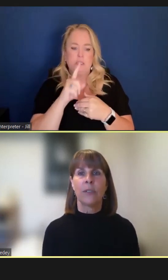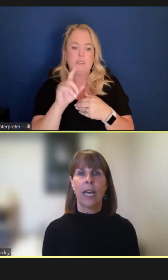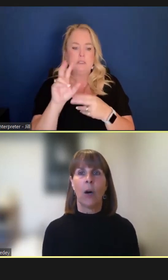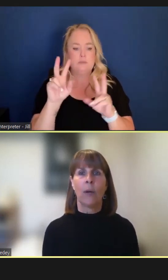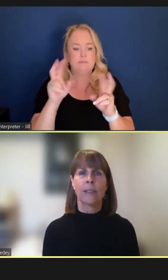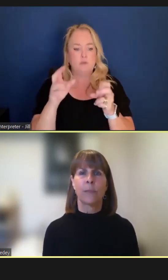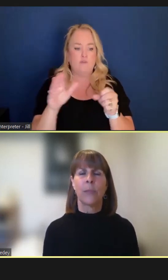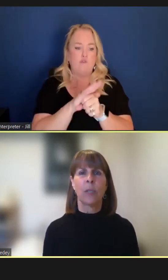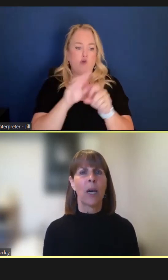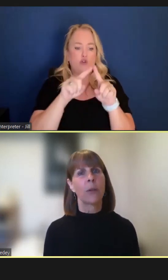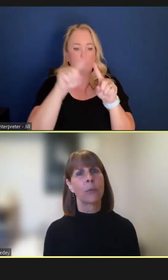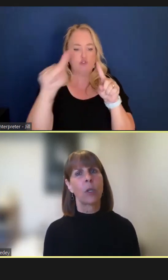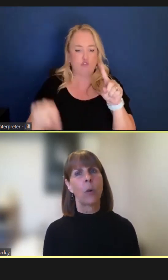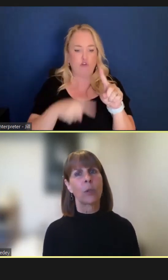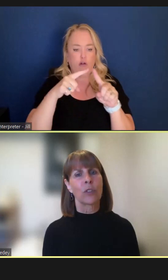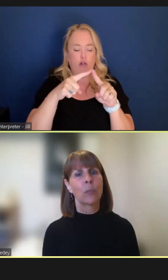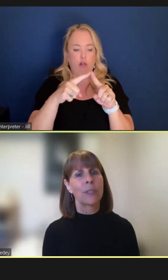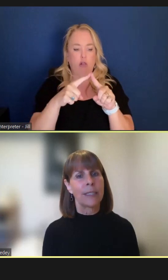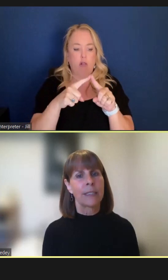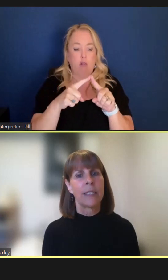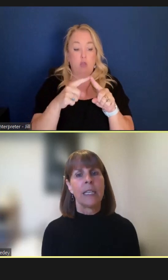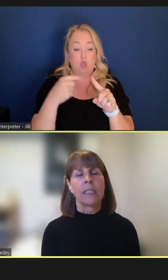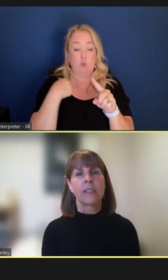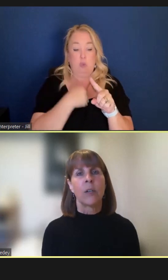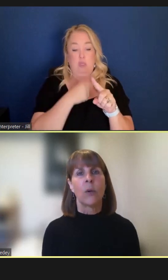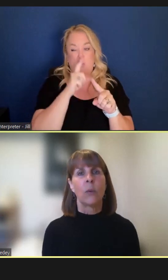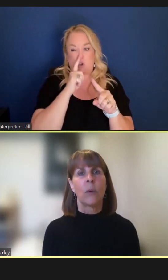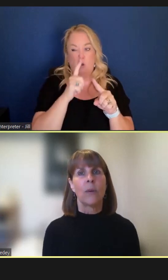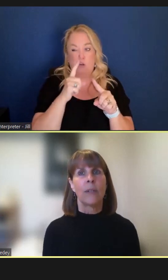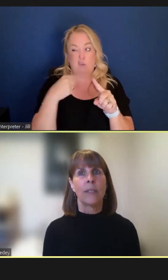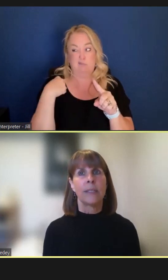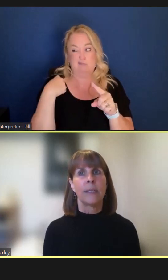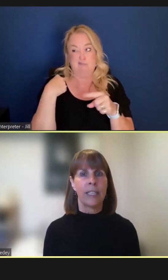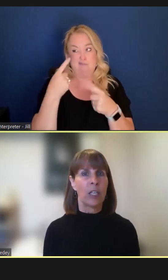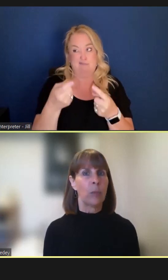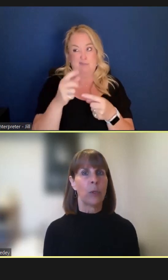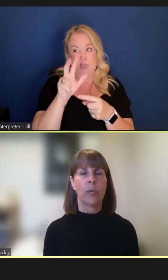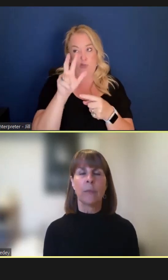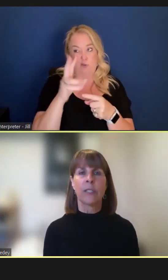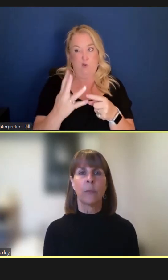now has been about 3/4s complete so State Eddie programs have been